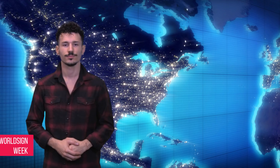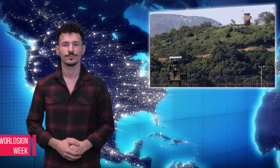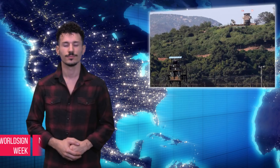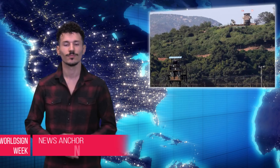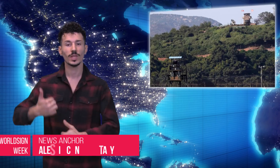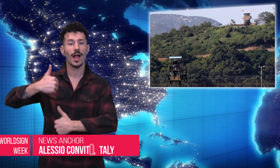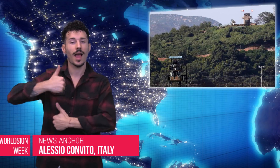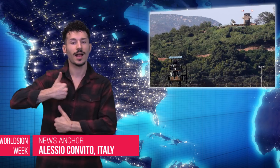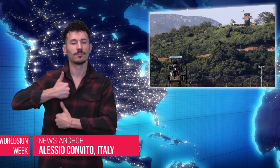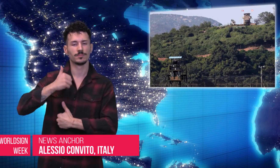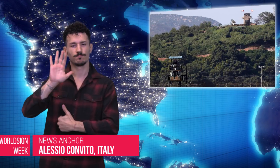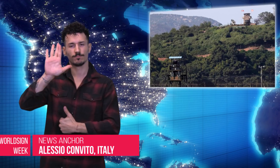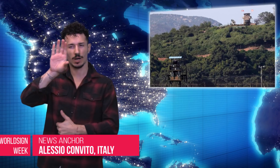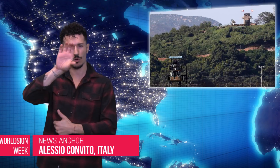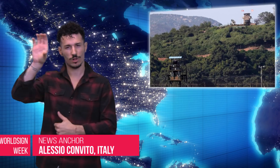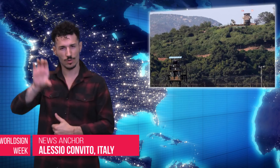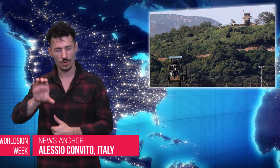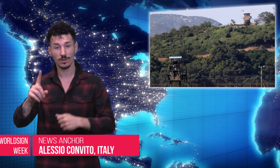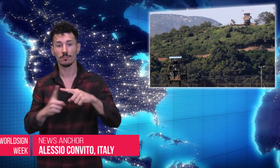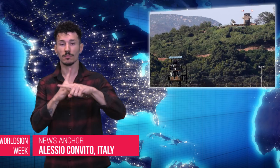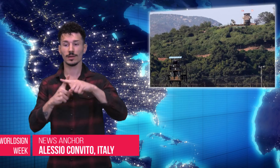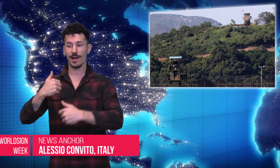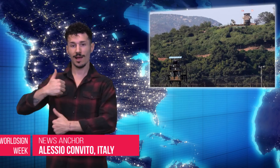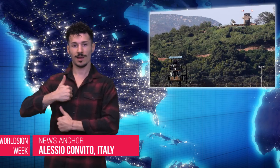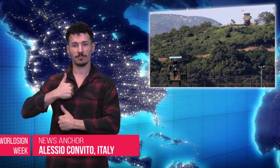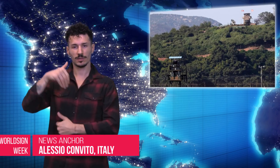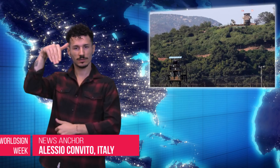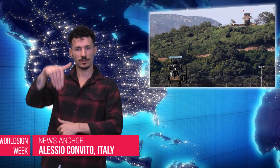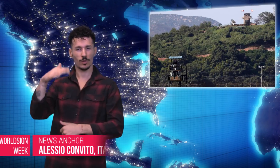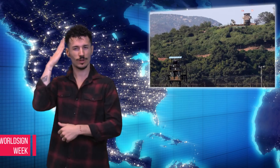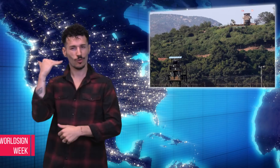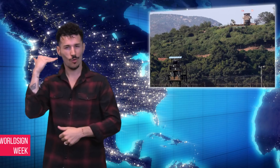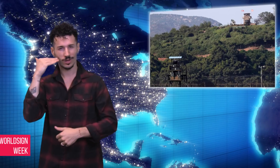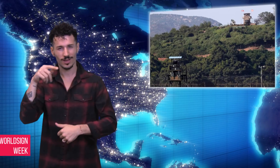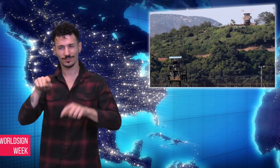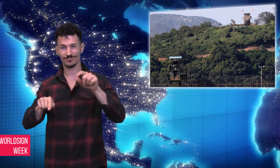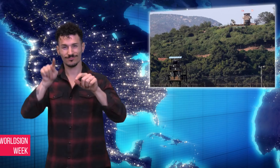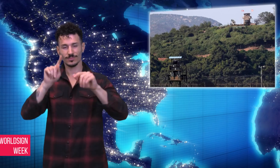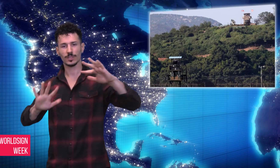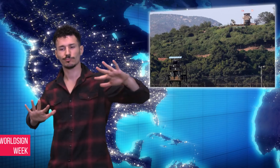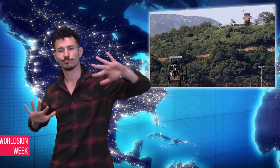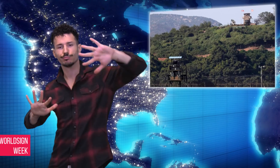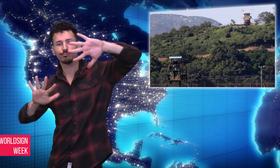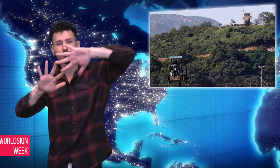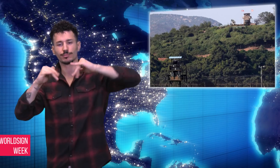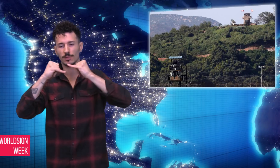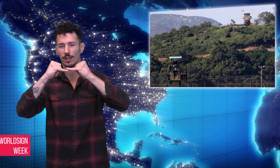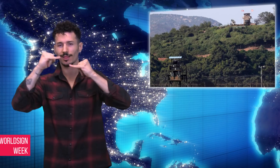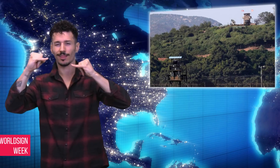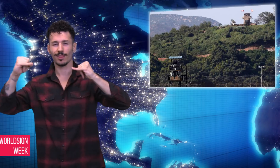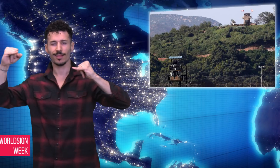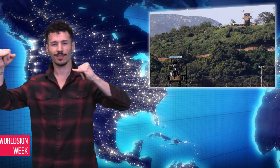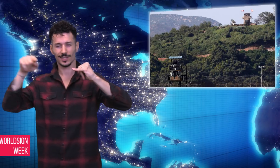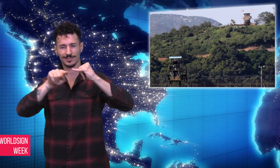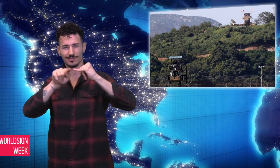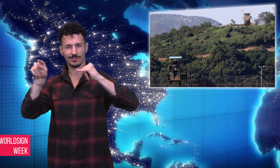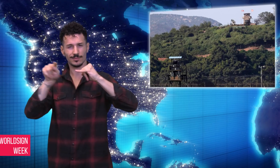Alessio: North and South Korean troops began removing some